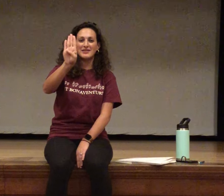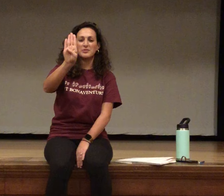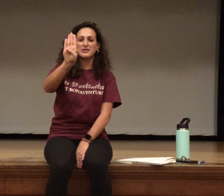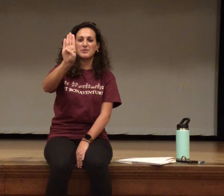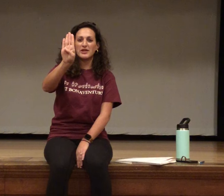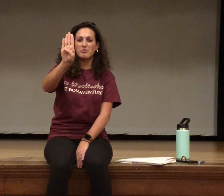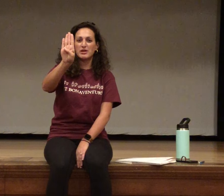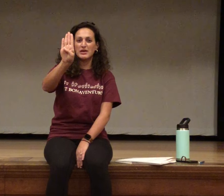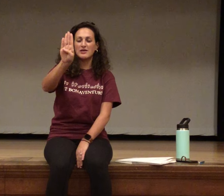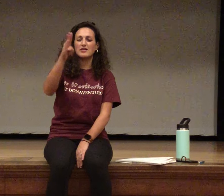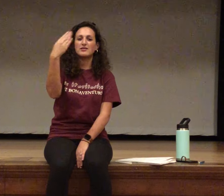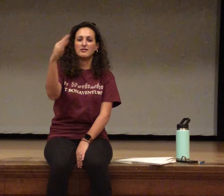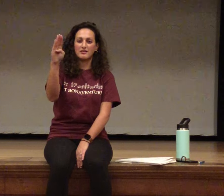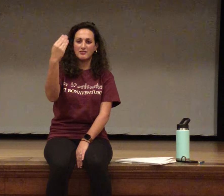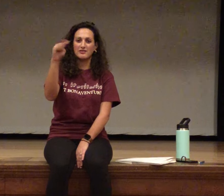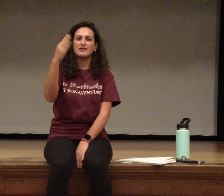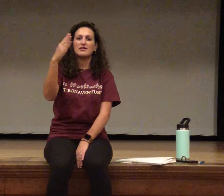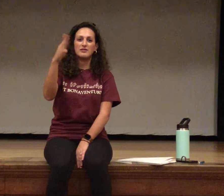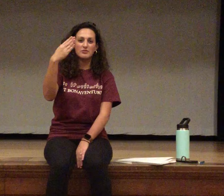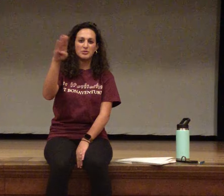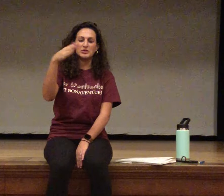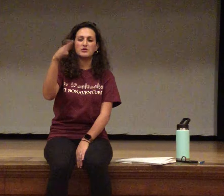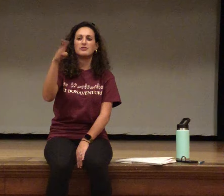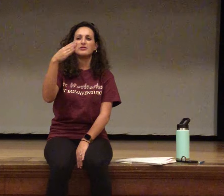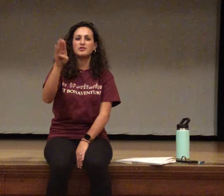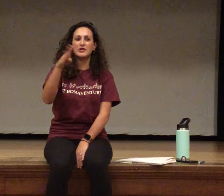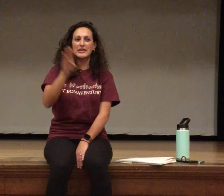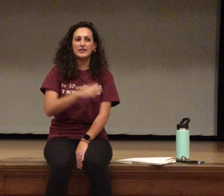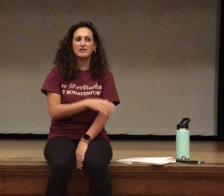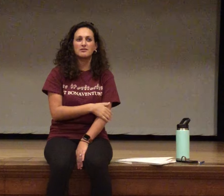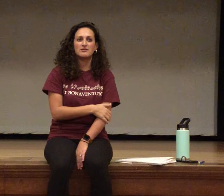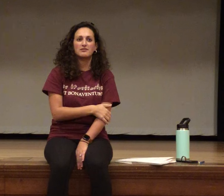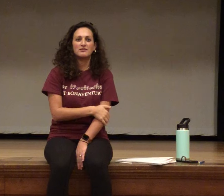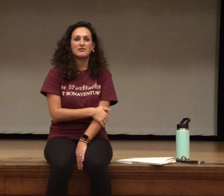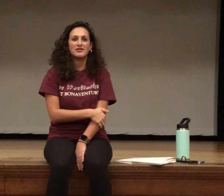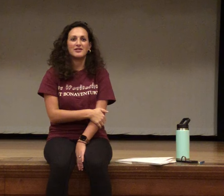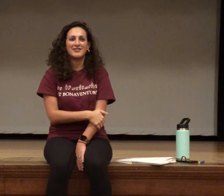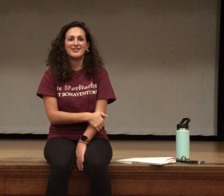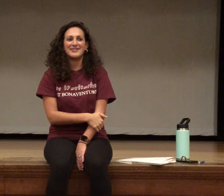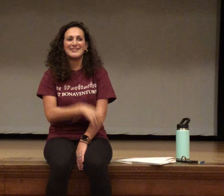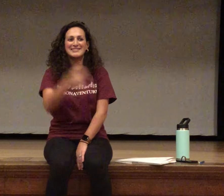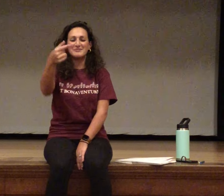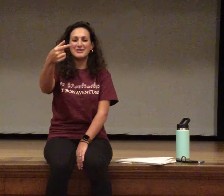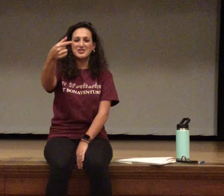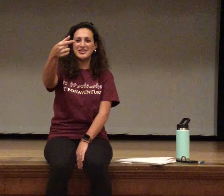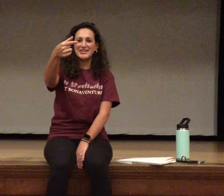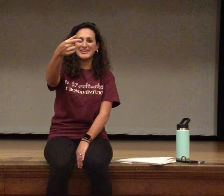yep is going to be that b blue green it's going to be a g